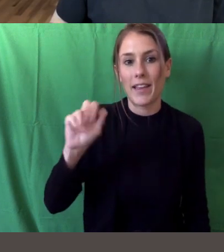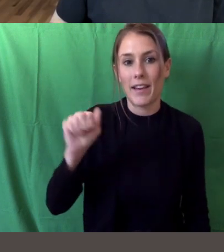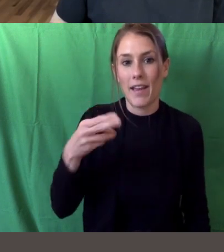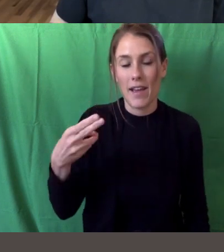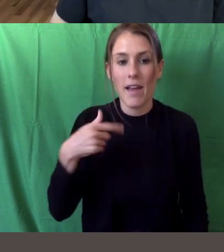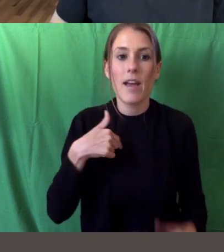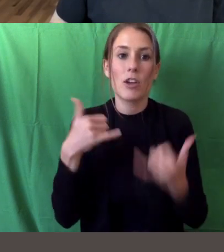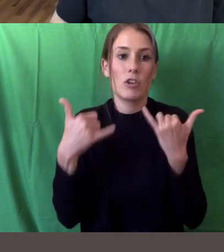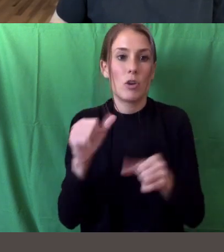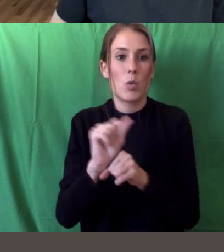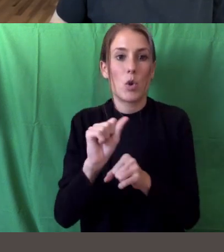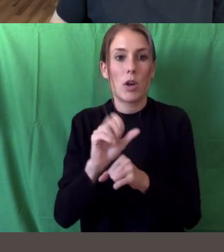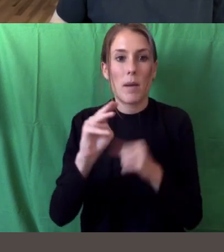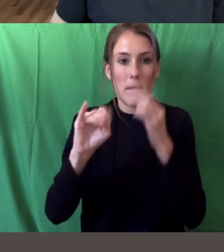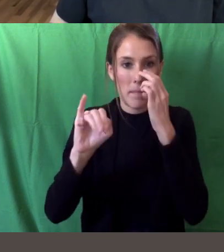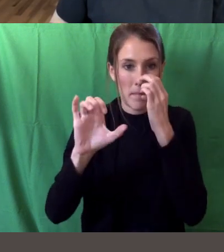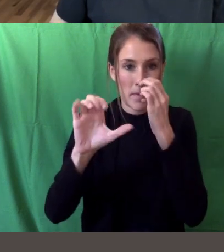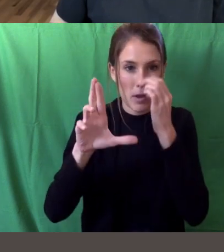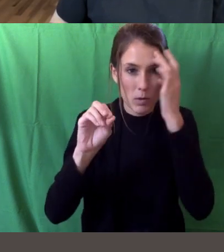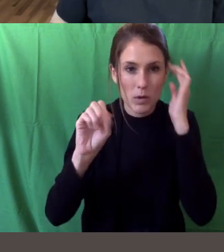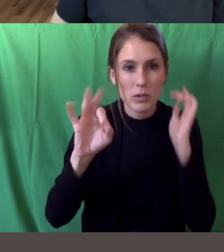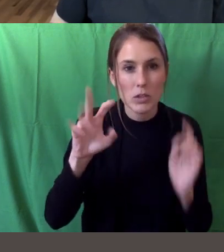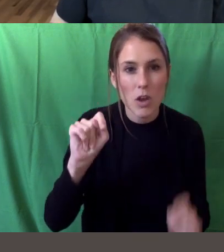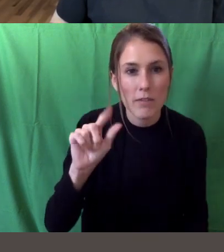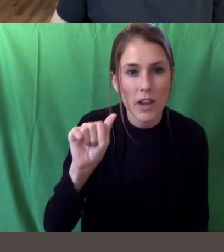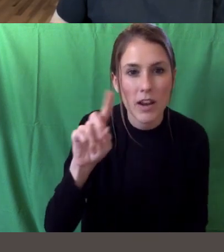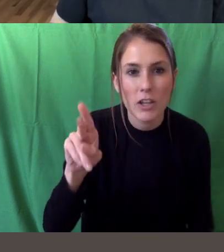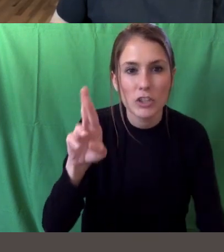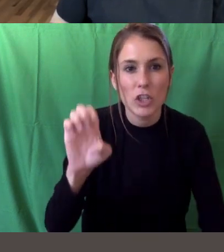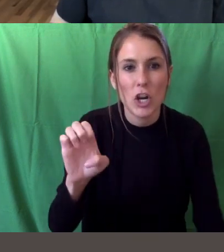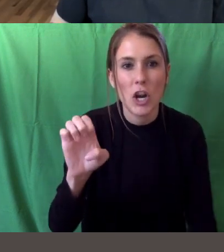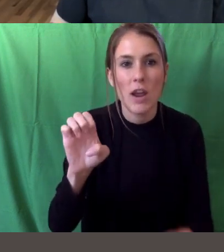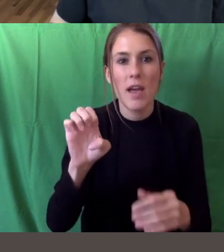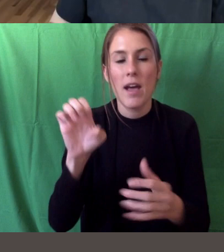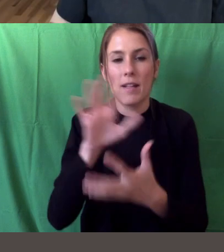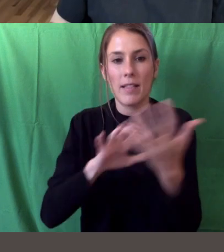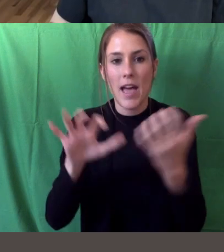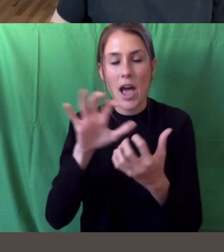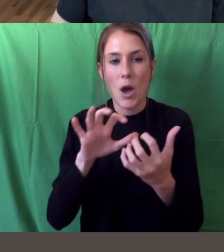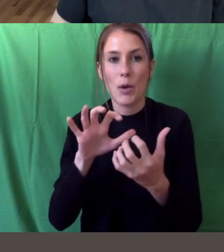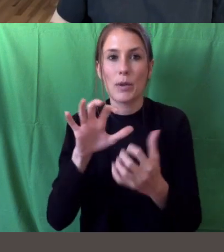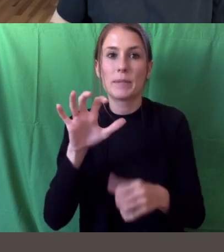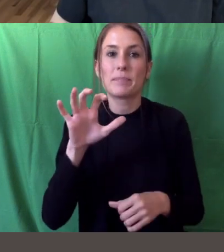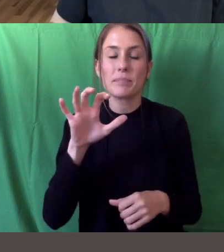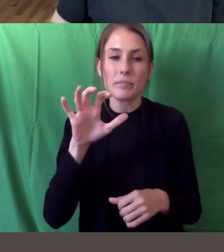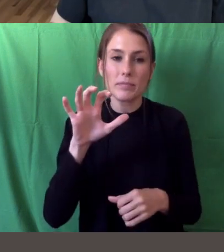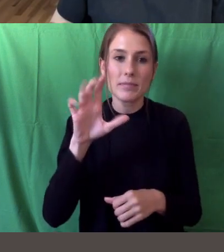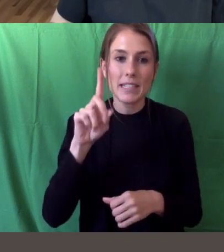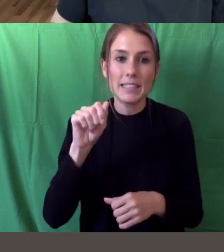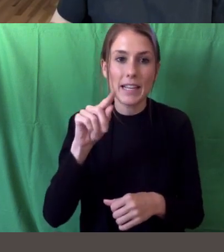I currently work at Microsoft on Azure Cloud Native Developer Tools and Experience. I'm also the Product Lead for the Azure Developer CLI,